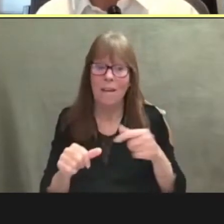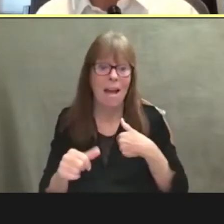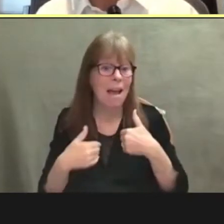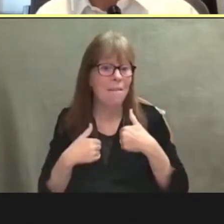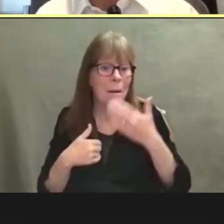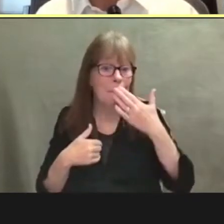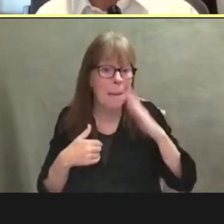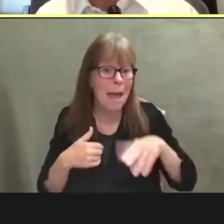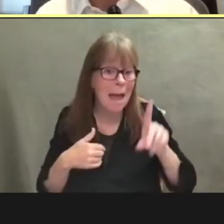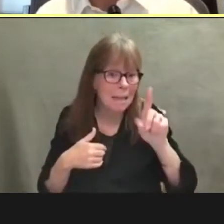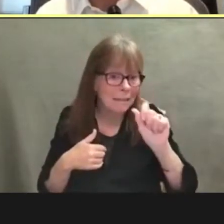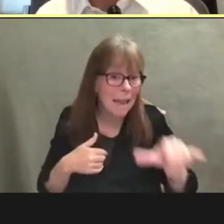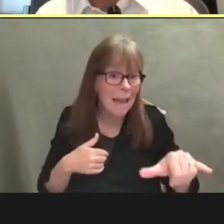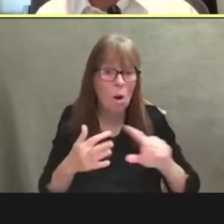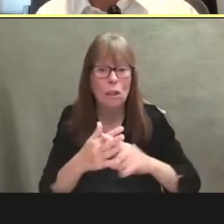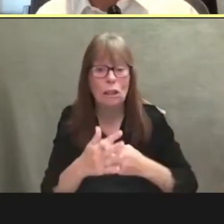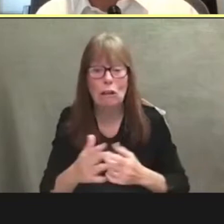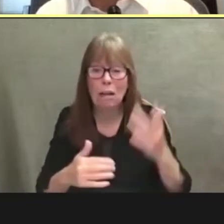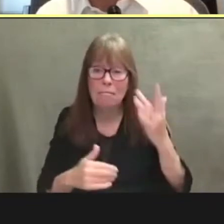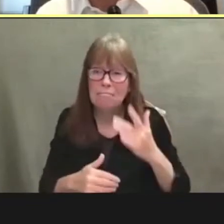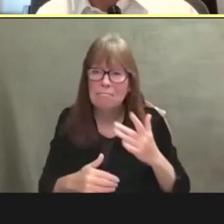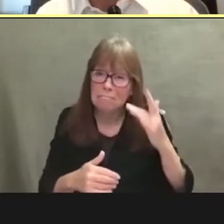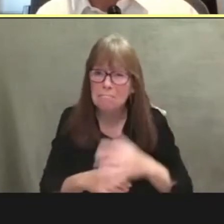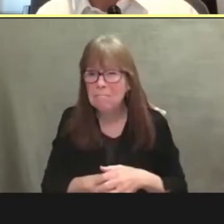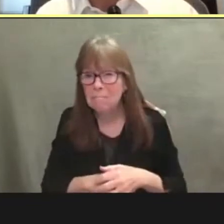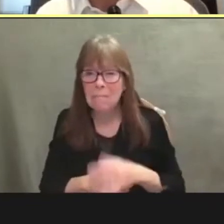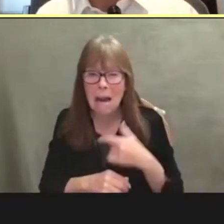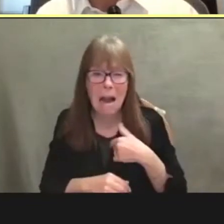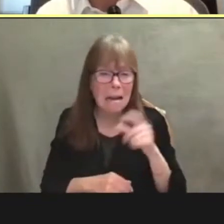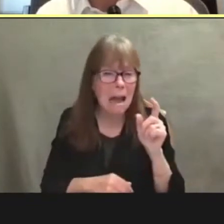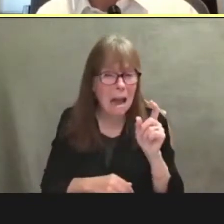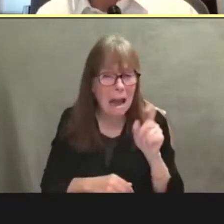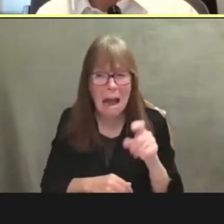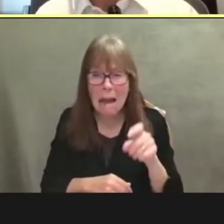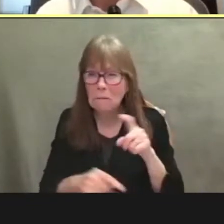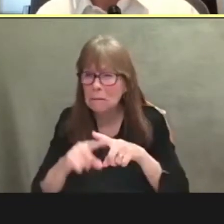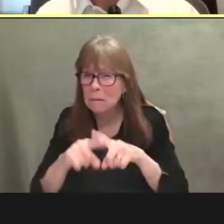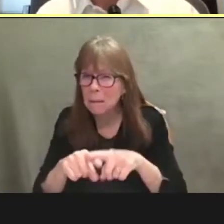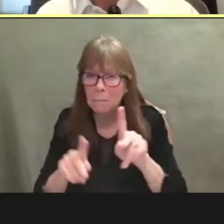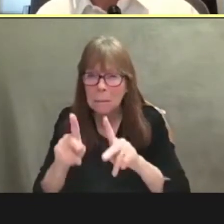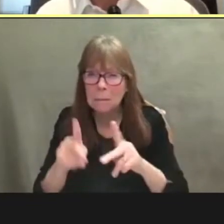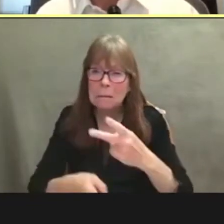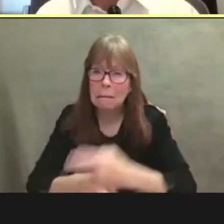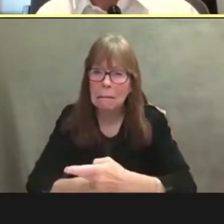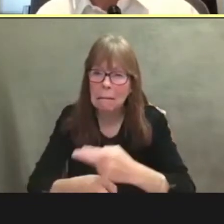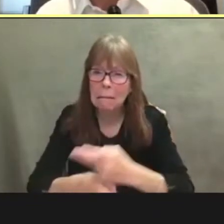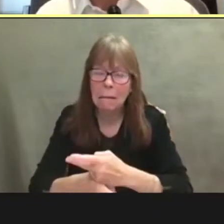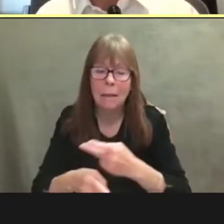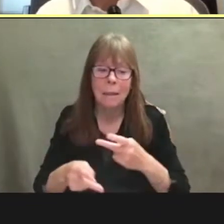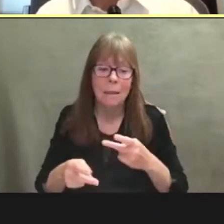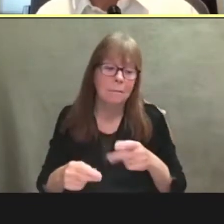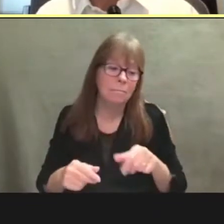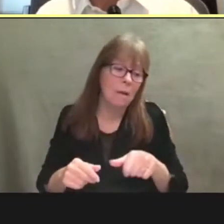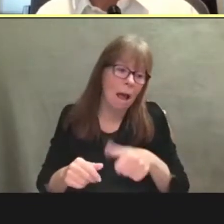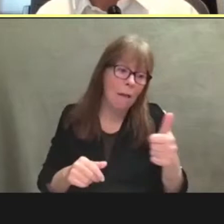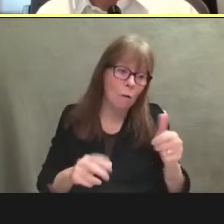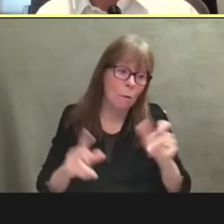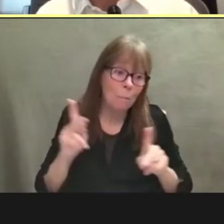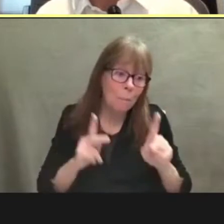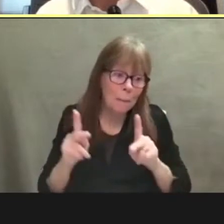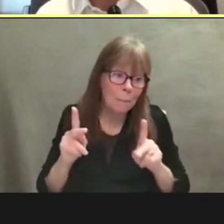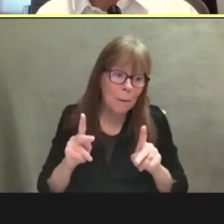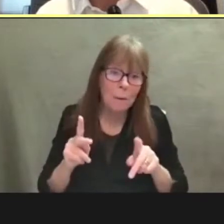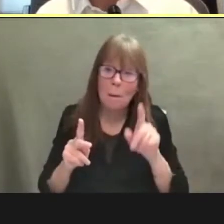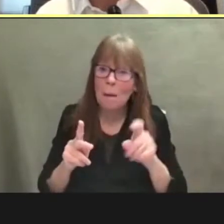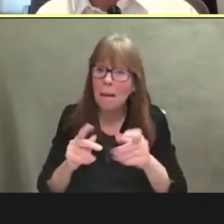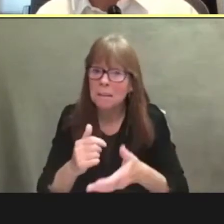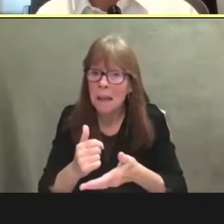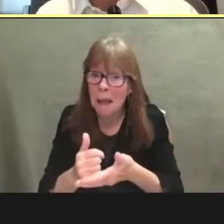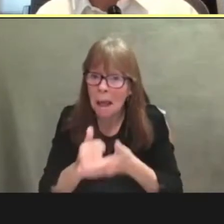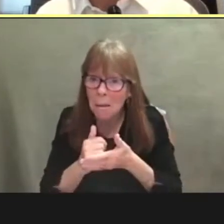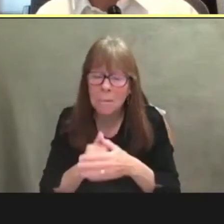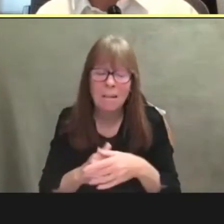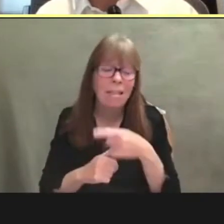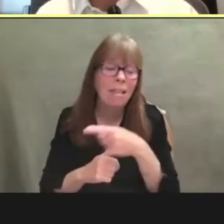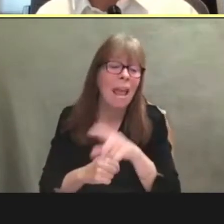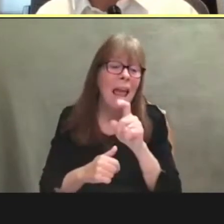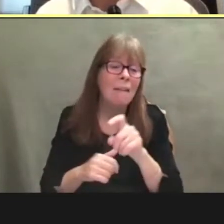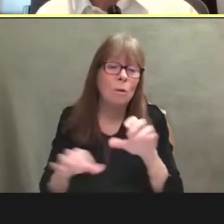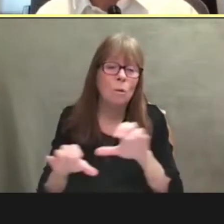sorry for myself that I depend on caregivers and others to help me out and do my ADLs.